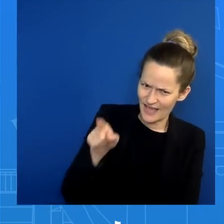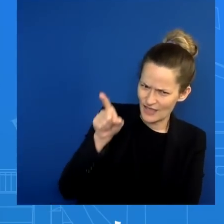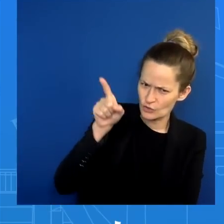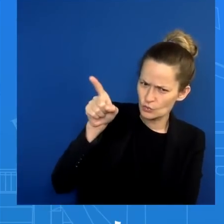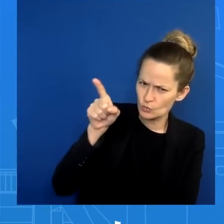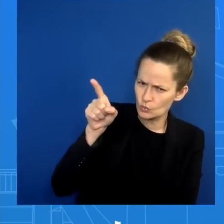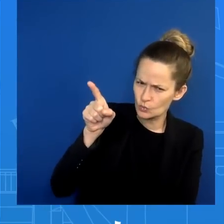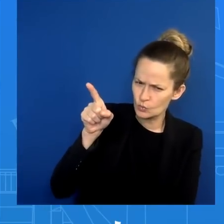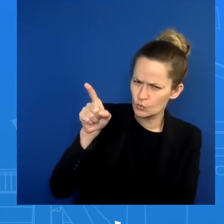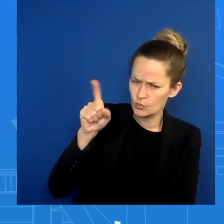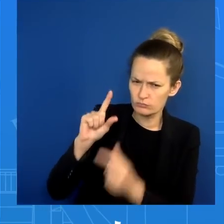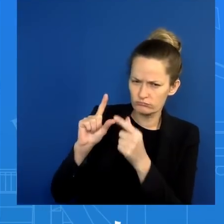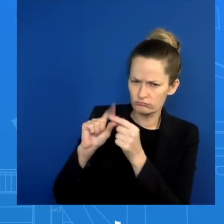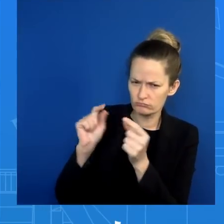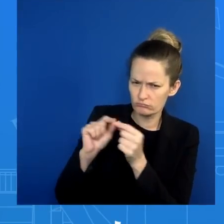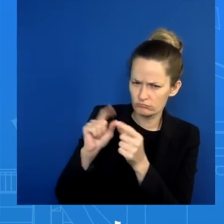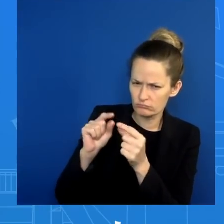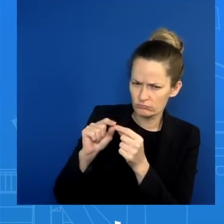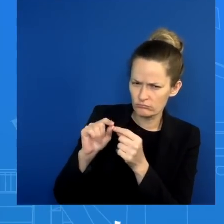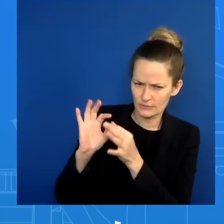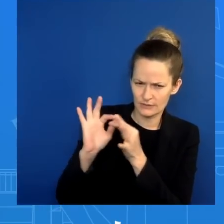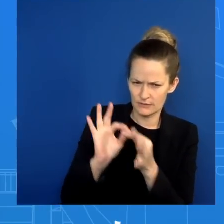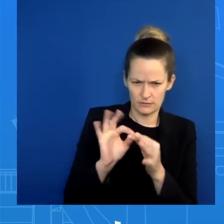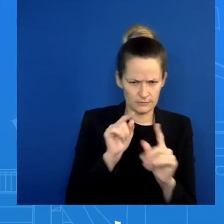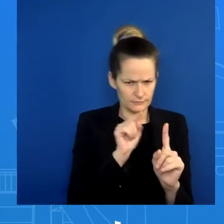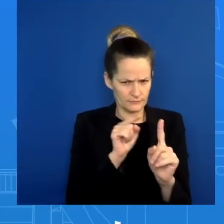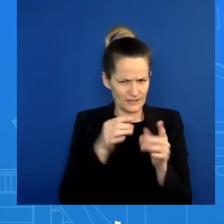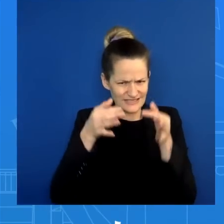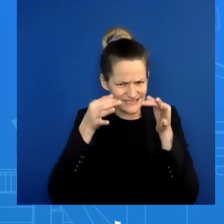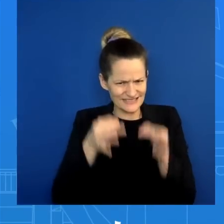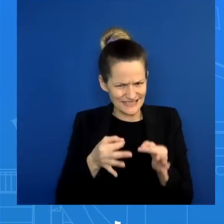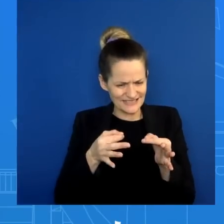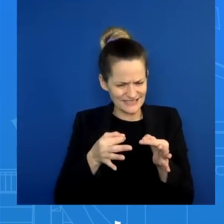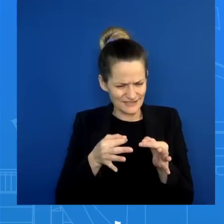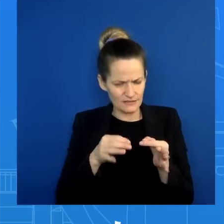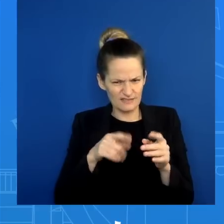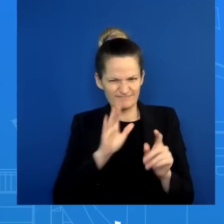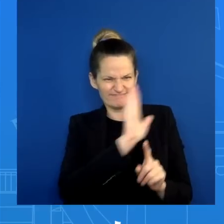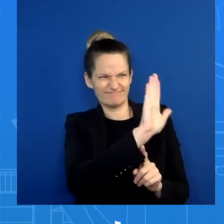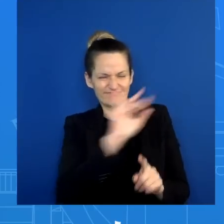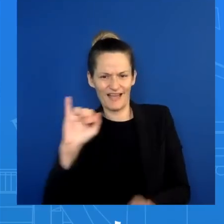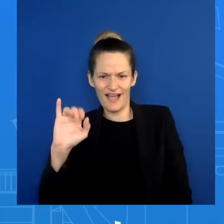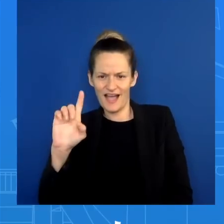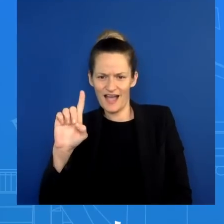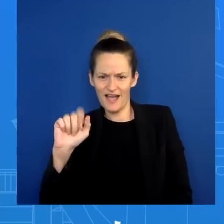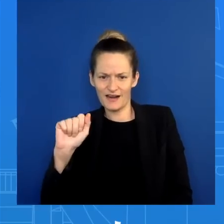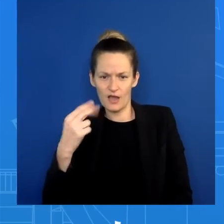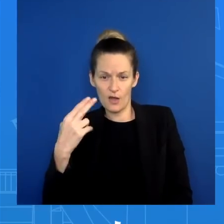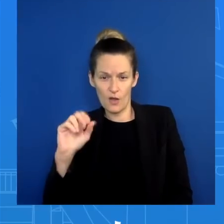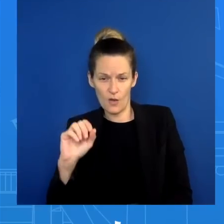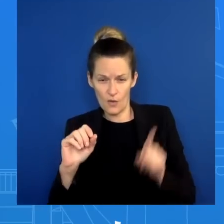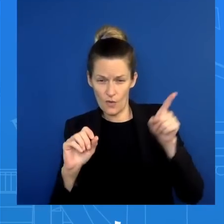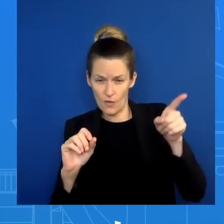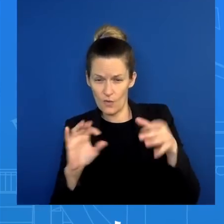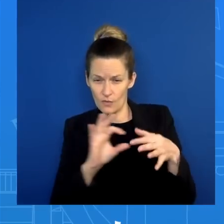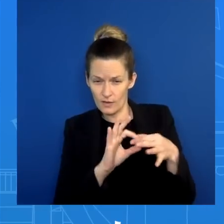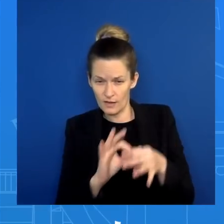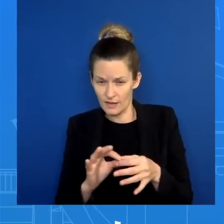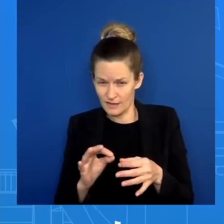particularly in light of the Texas ruling in the other direction? I mean, is is there is there something that can be learned from this?